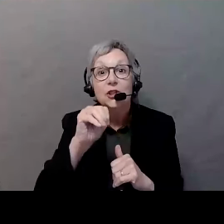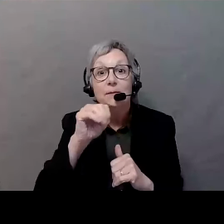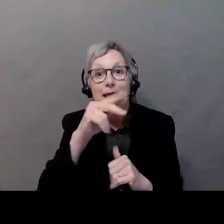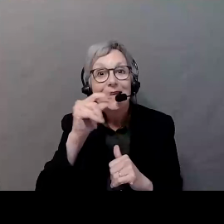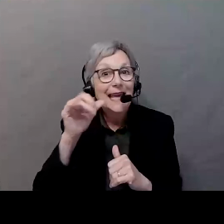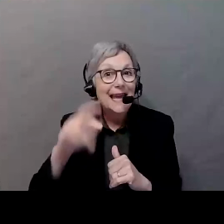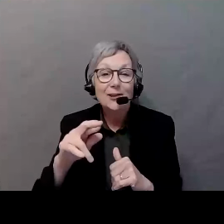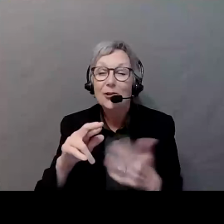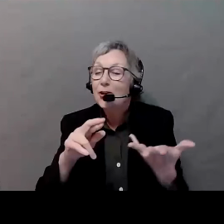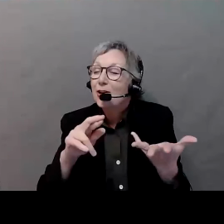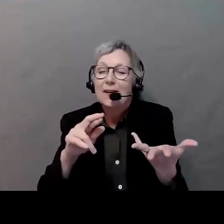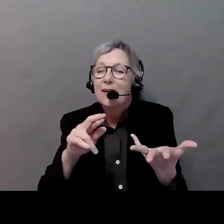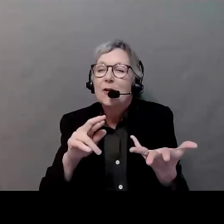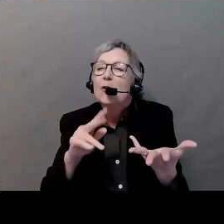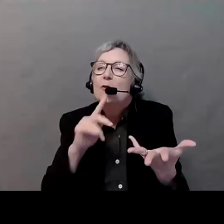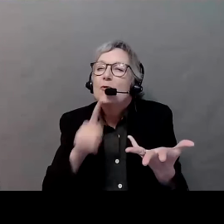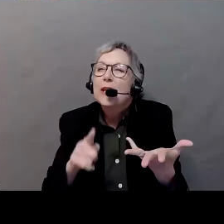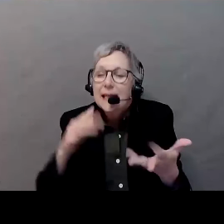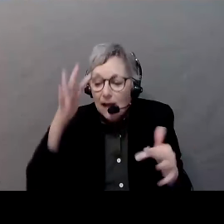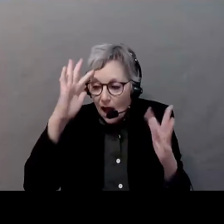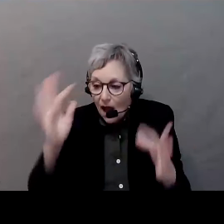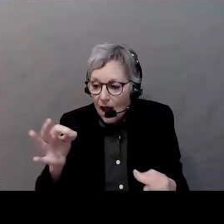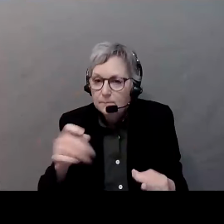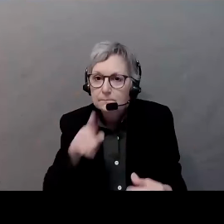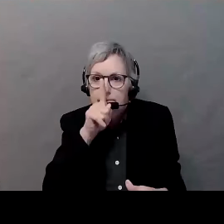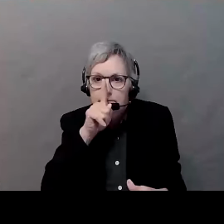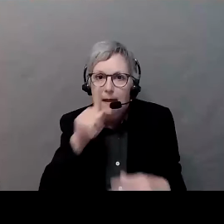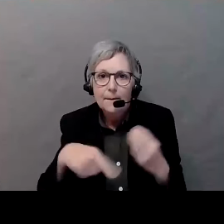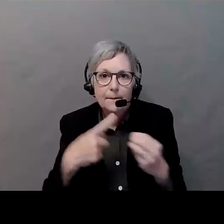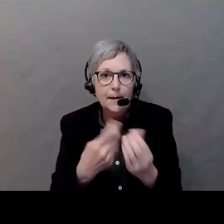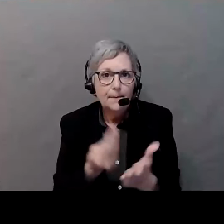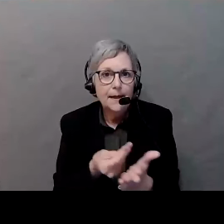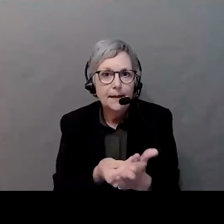THERE WAS NOT A PEEP MENTIONED ABOUT MONEY AND IT WAS ABOUT DOING